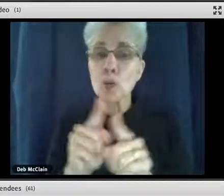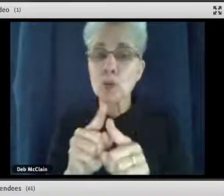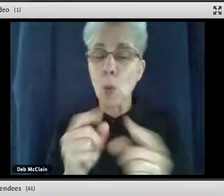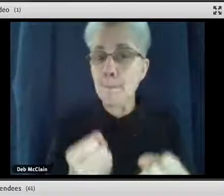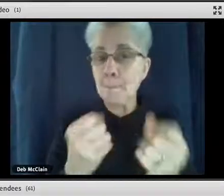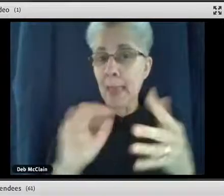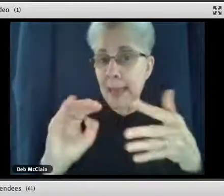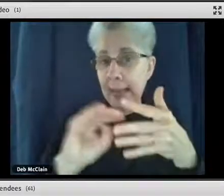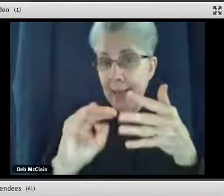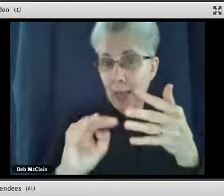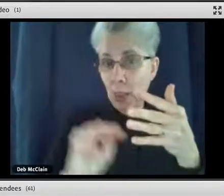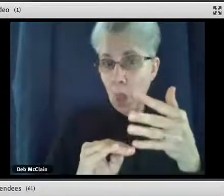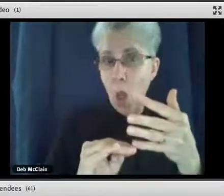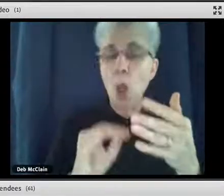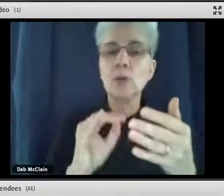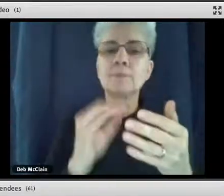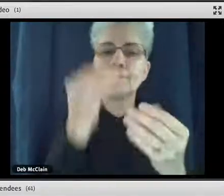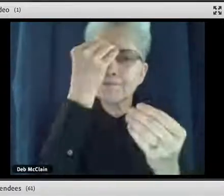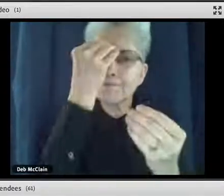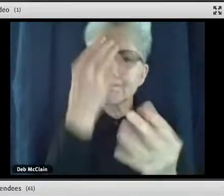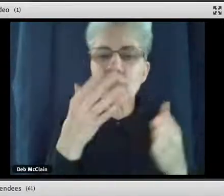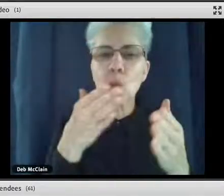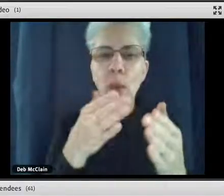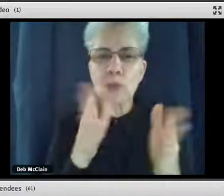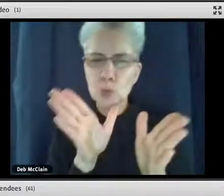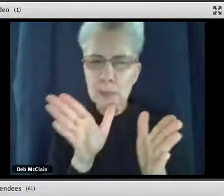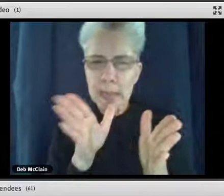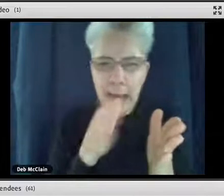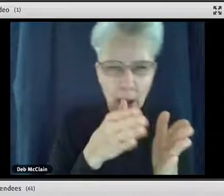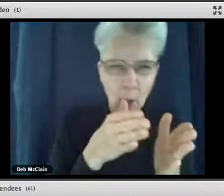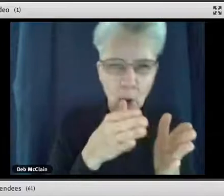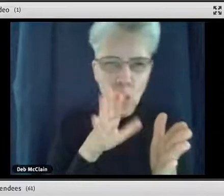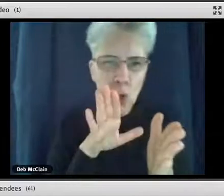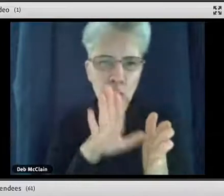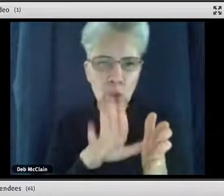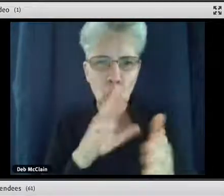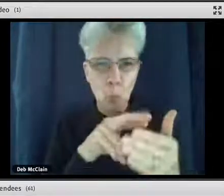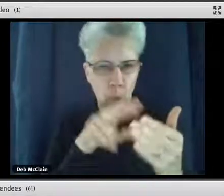many catalogs have this kind of way to narrow your results.